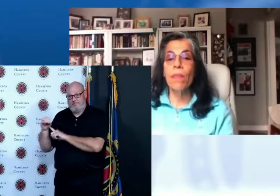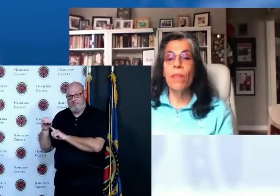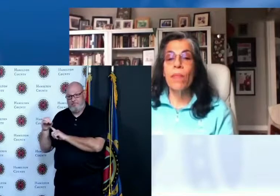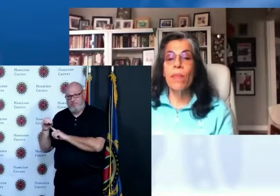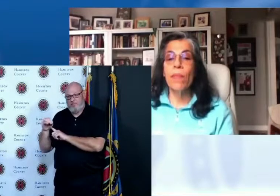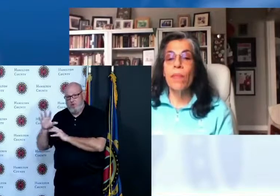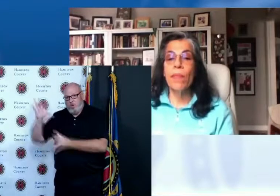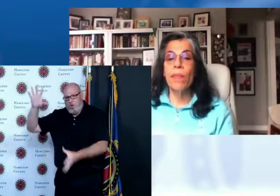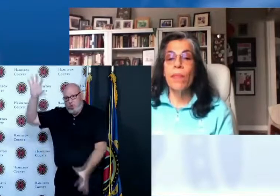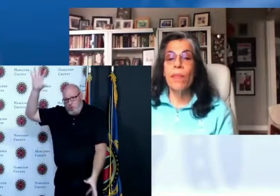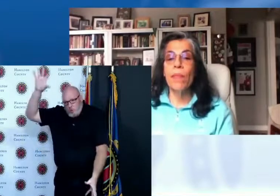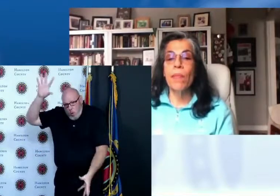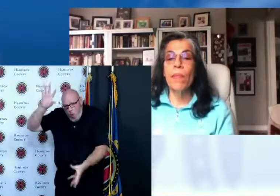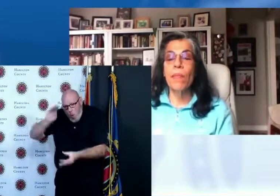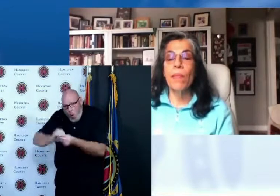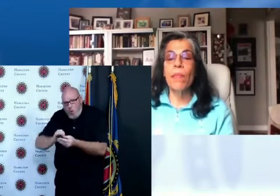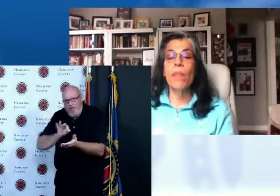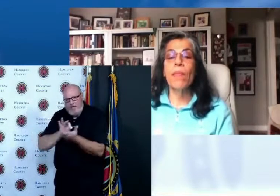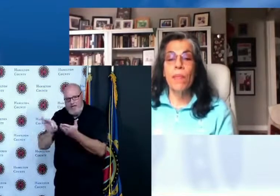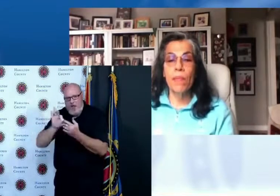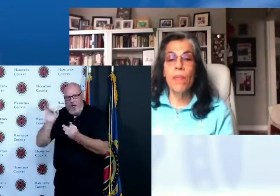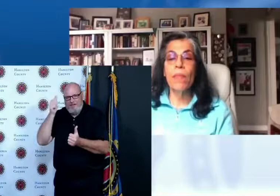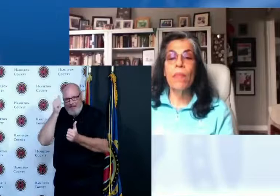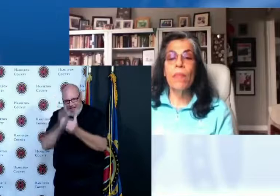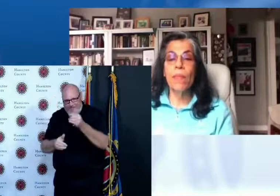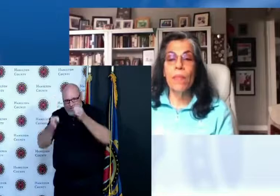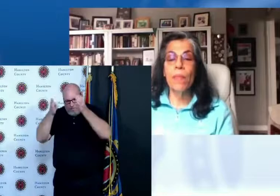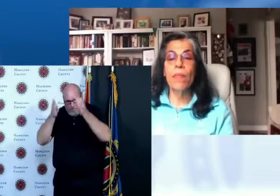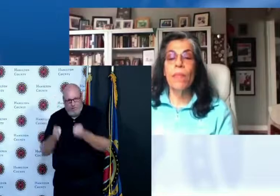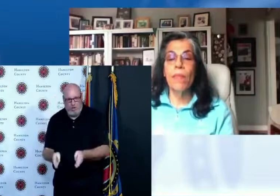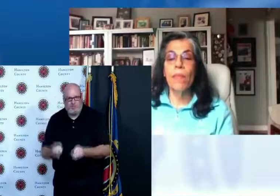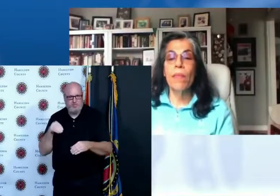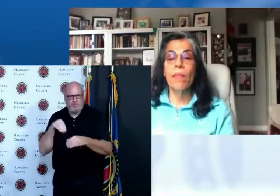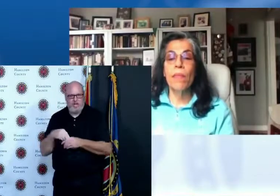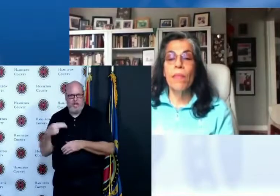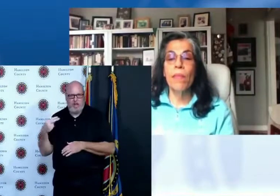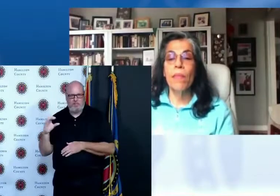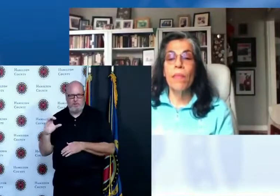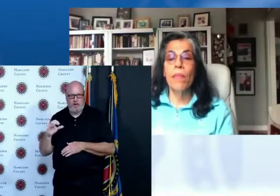see the Health Collaboratives thermometer that shows percent population it's of eligible